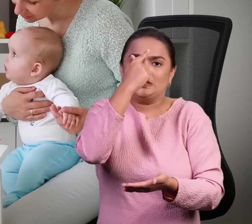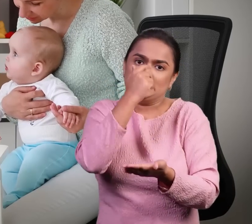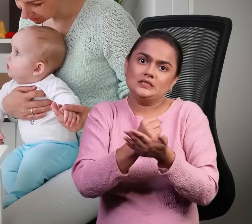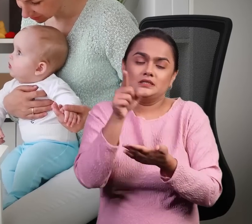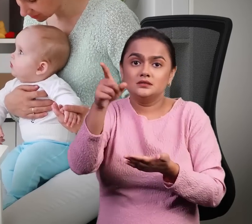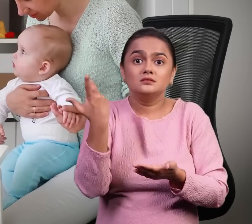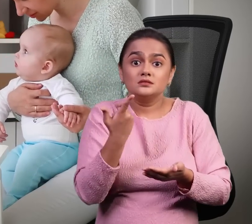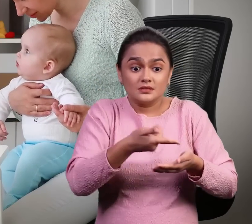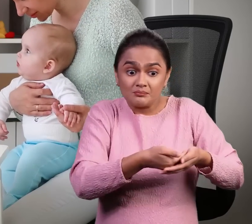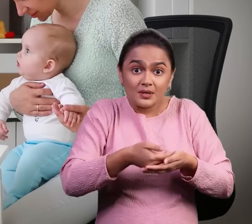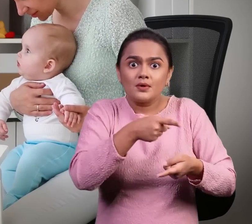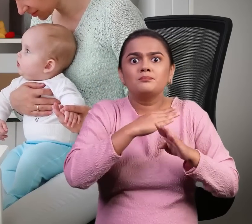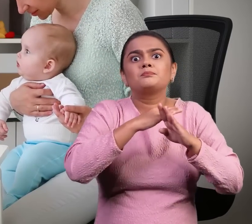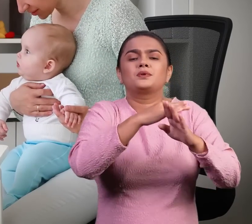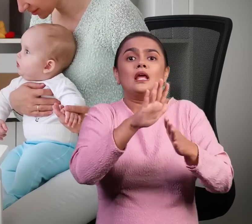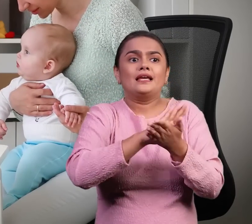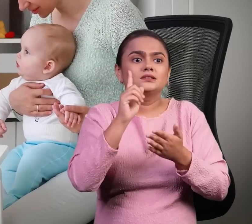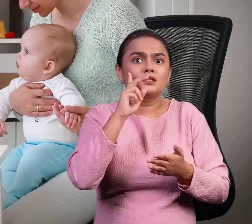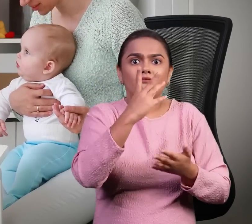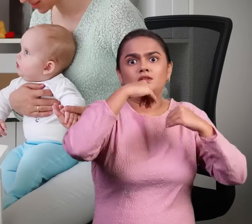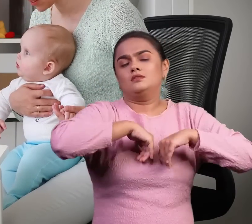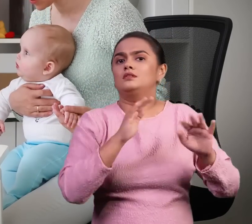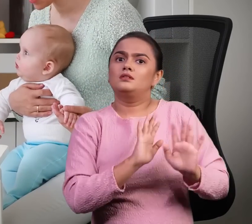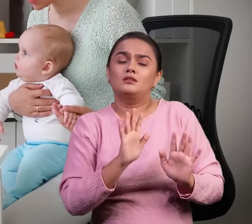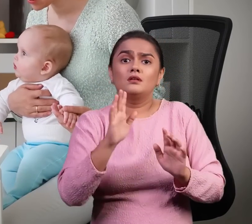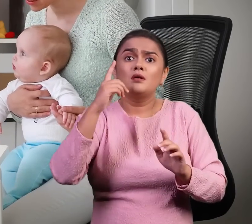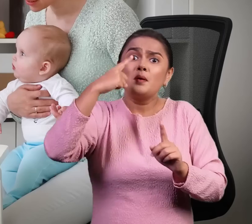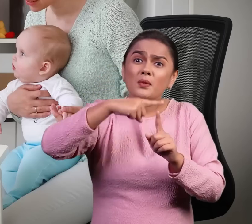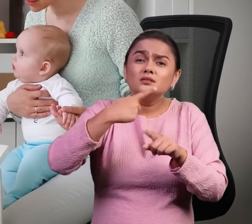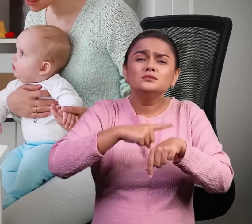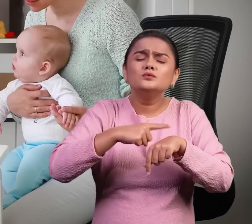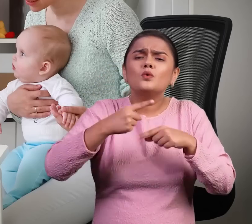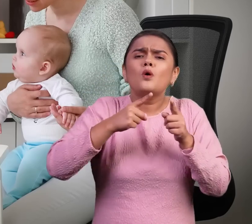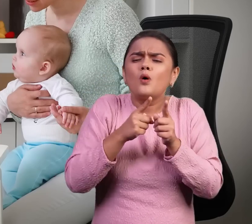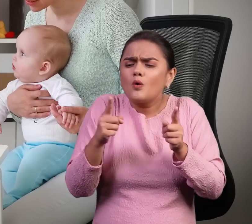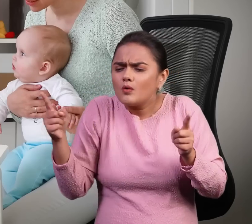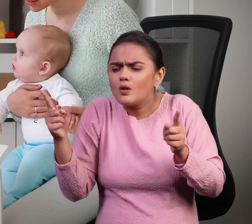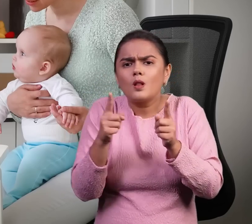The doctor will decide this to prevent the baby from contracting HIV. They will also decide on the duration of the course.